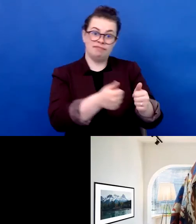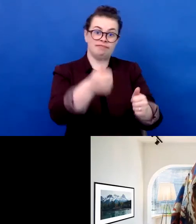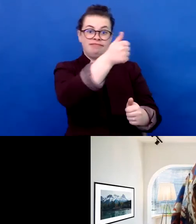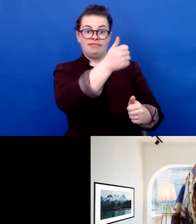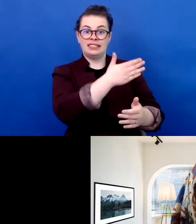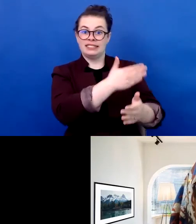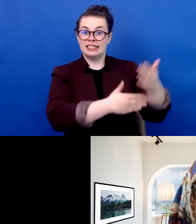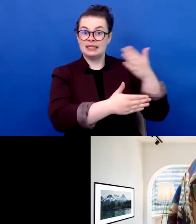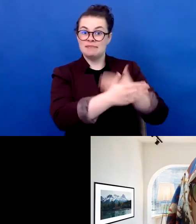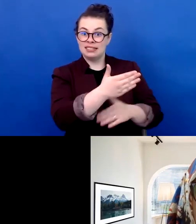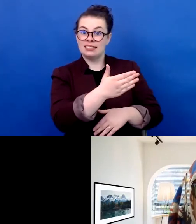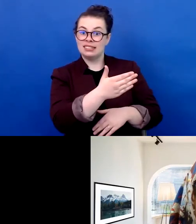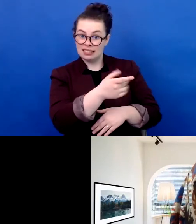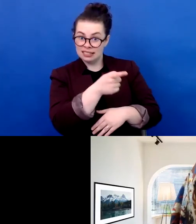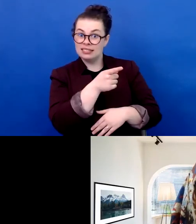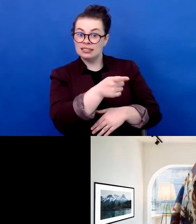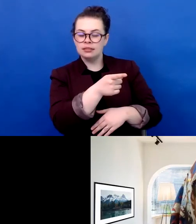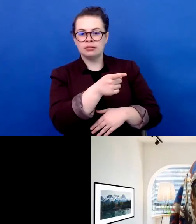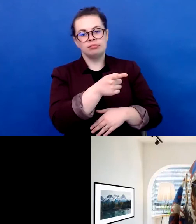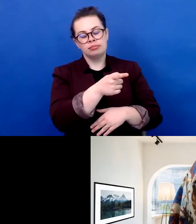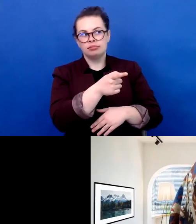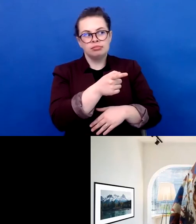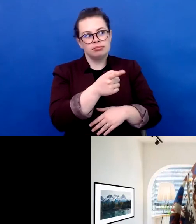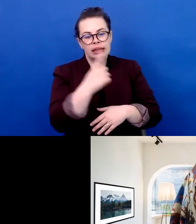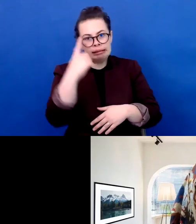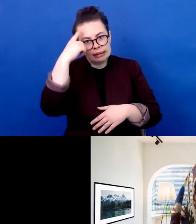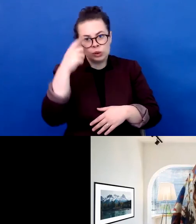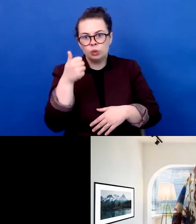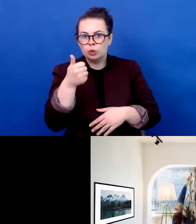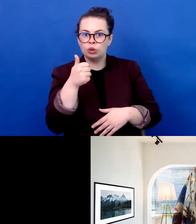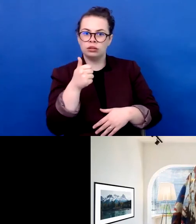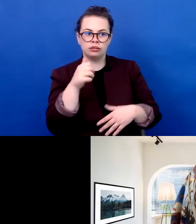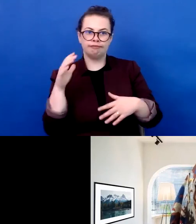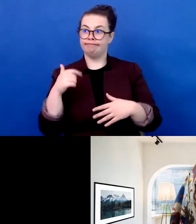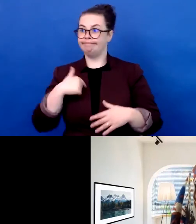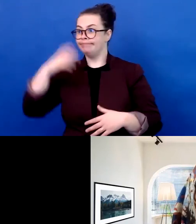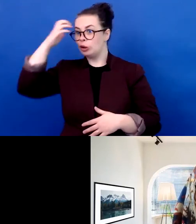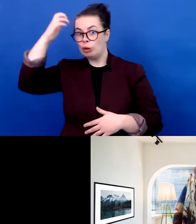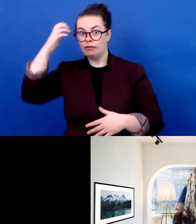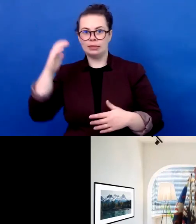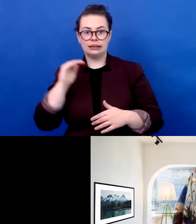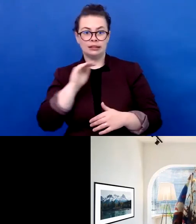this can be reached out i think it's it's good to also build a collaborations uh constructive